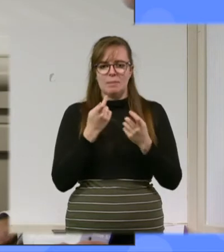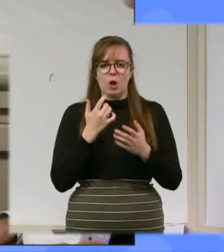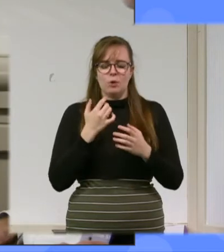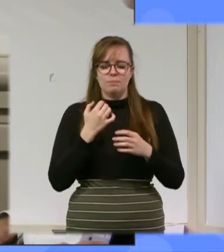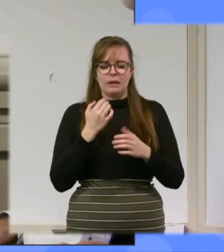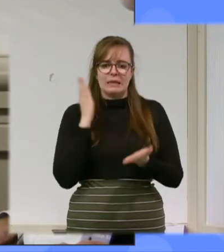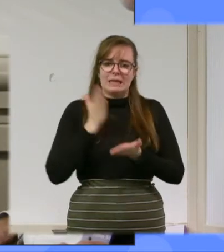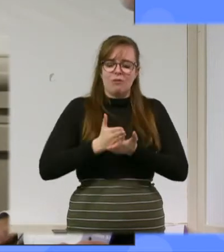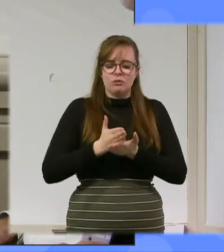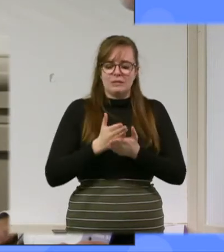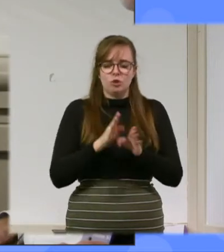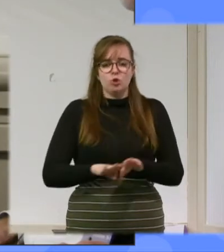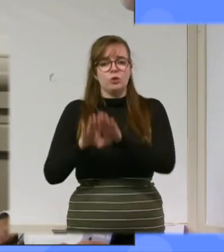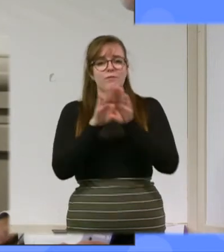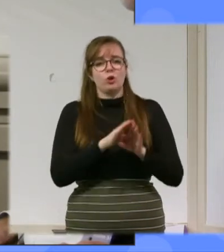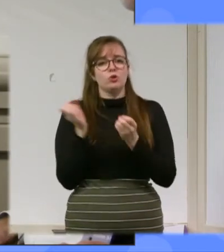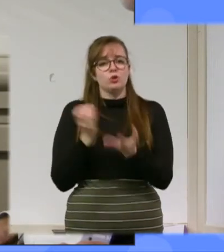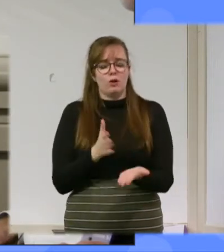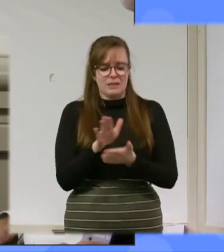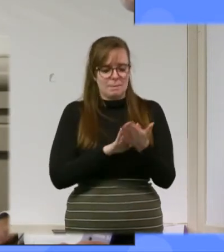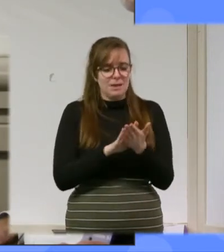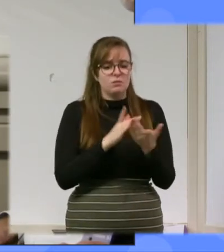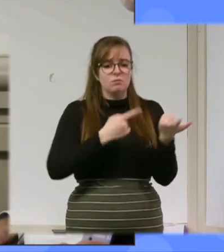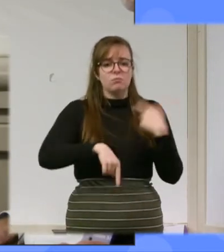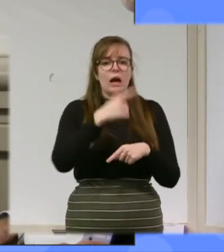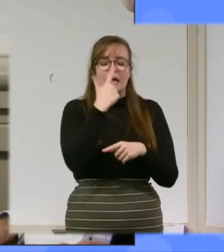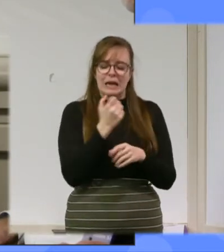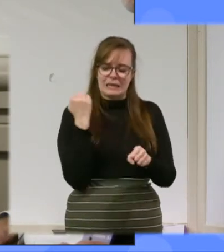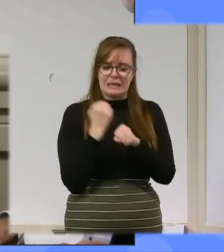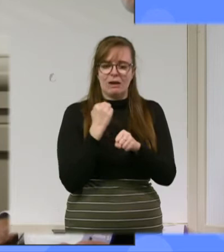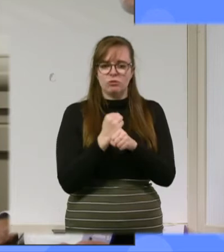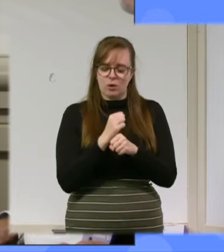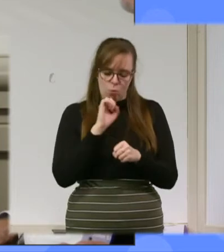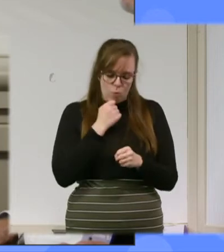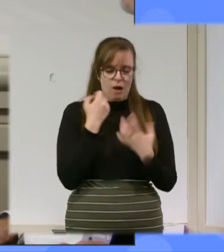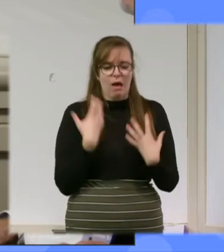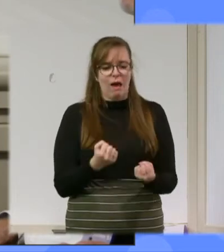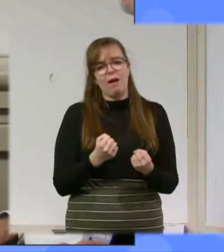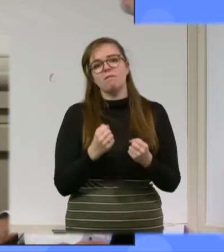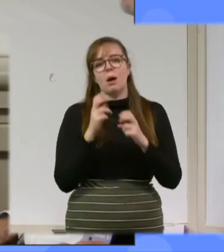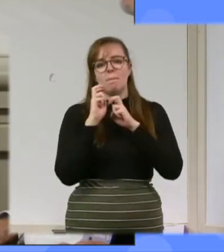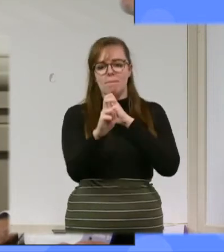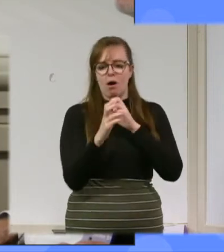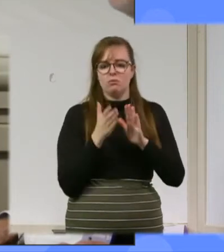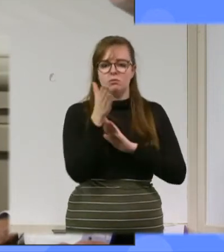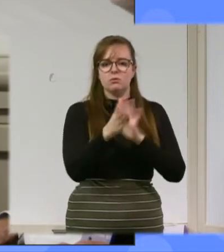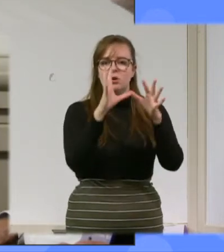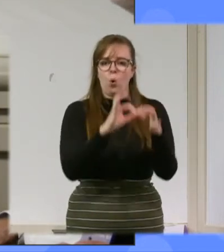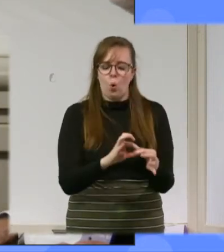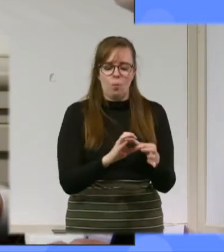so everybody in the country could be guaranteed bus routes to their houses Social Care food these sorts of things which would make you know pensions go